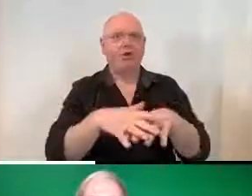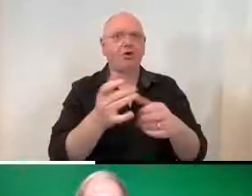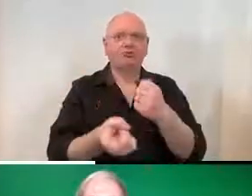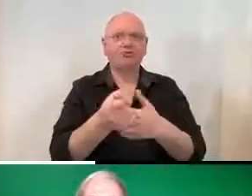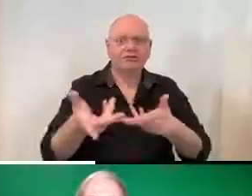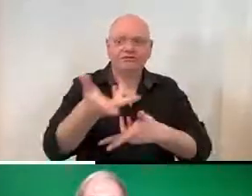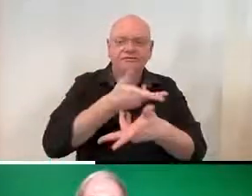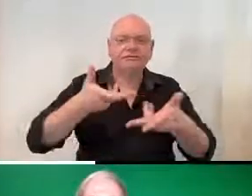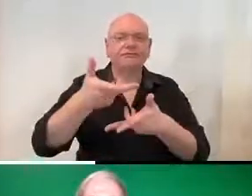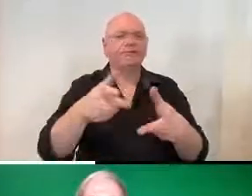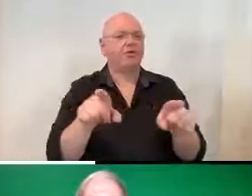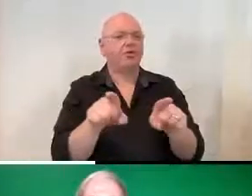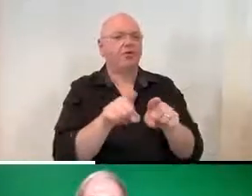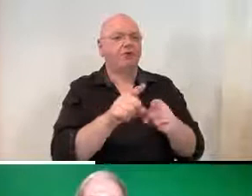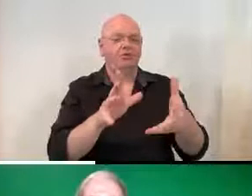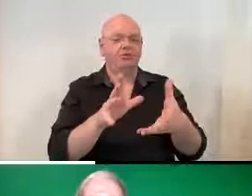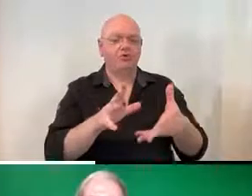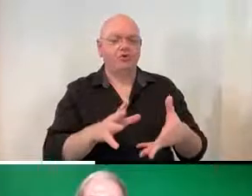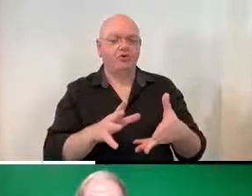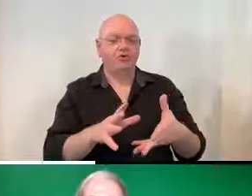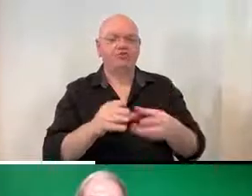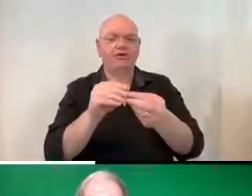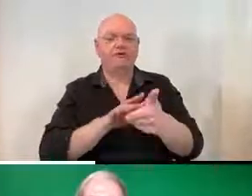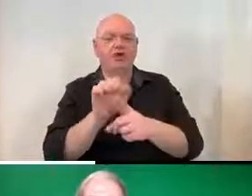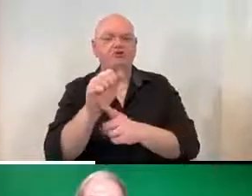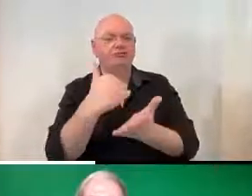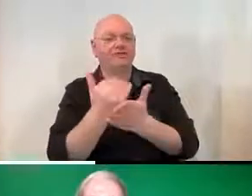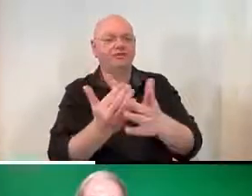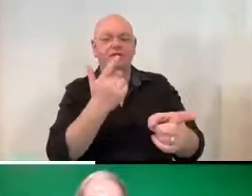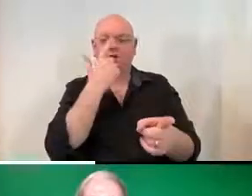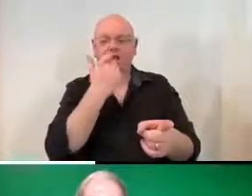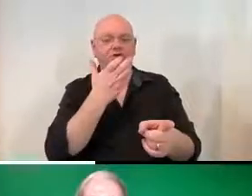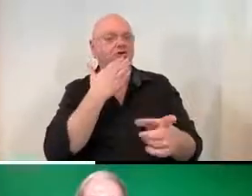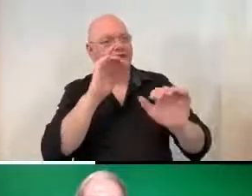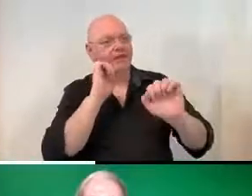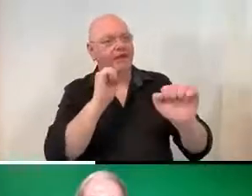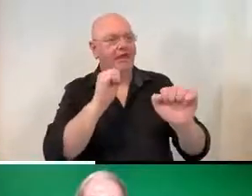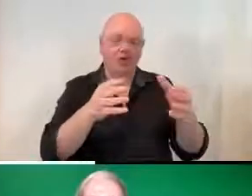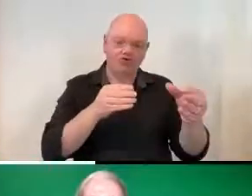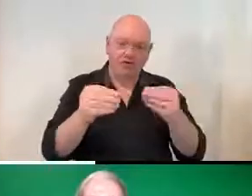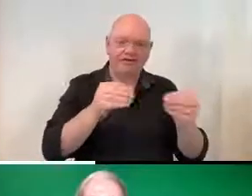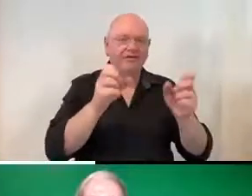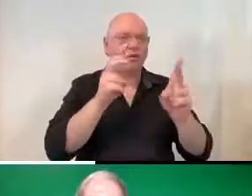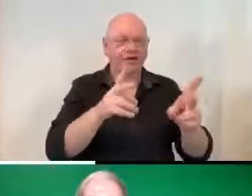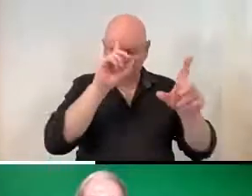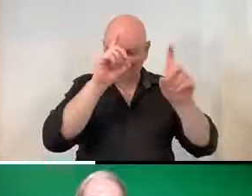working from home, perhaps also looking for opportunities to work close to home, and that their local high streets might be a really good opportunity